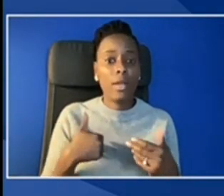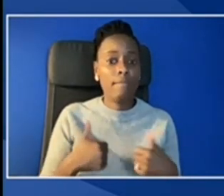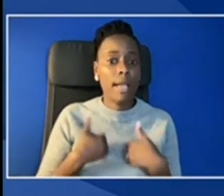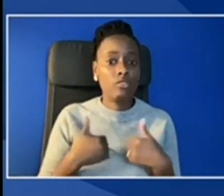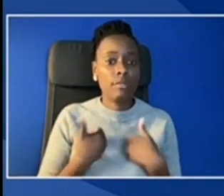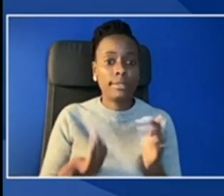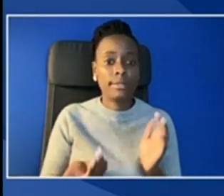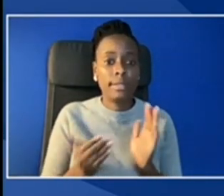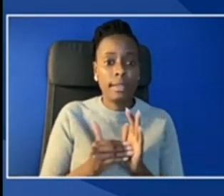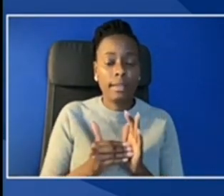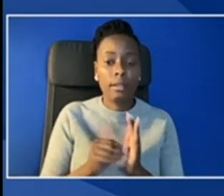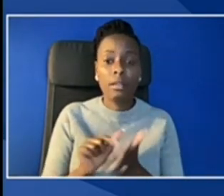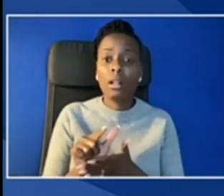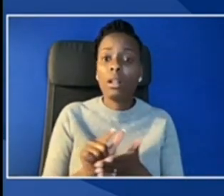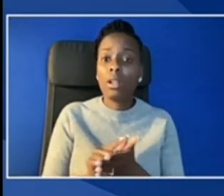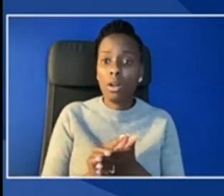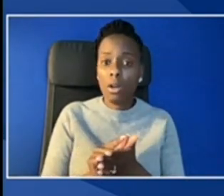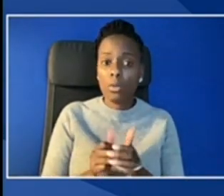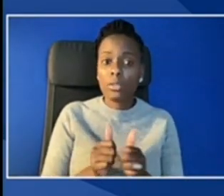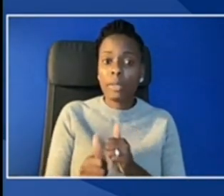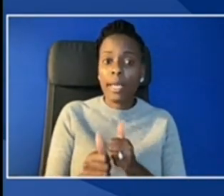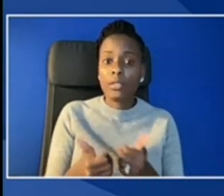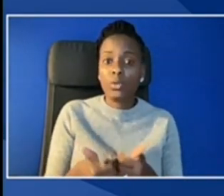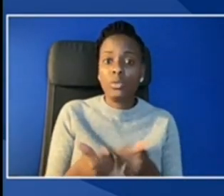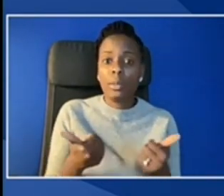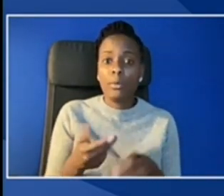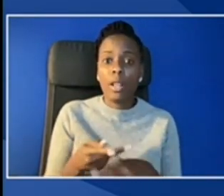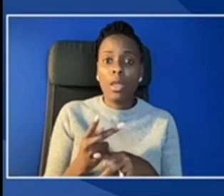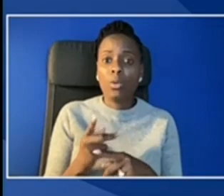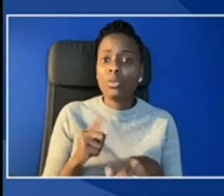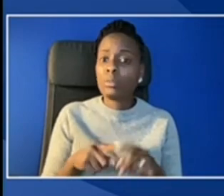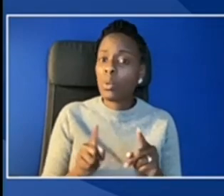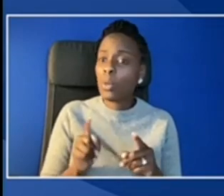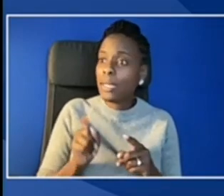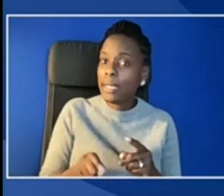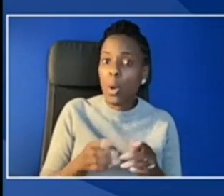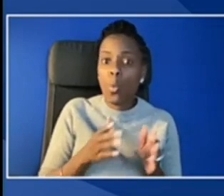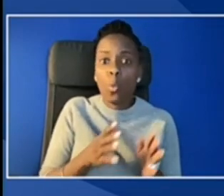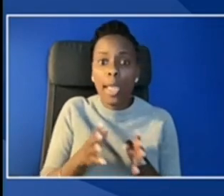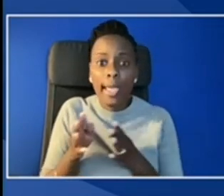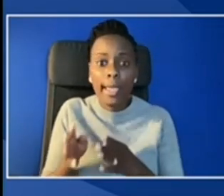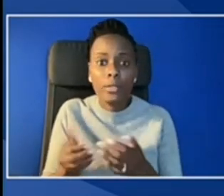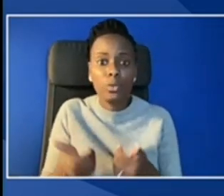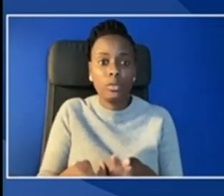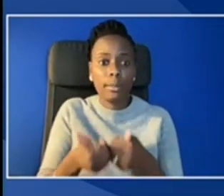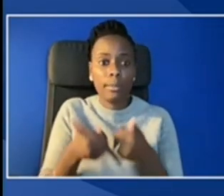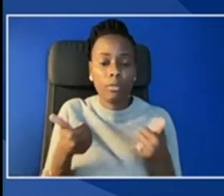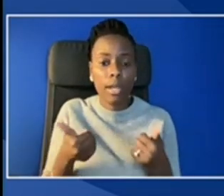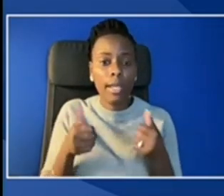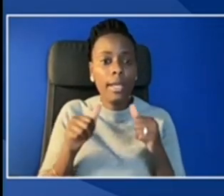allow us to separate our loans, we still need a mechanism to do so, then we can consolidate into direct loans and have